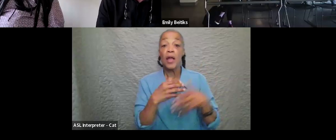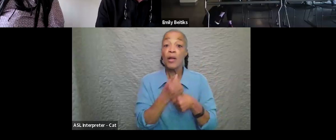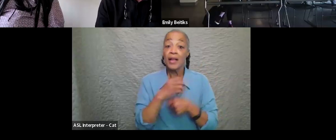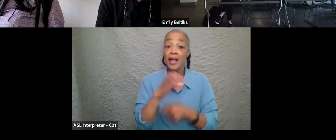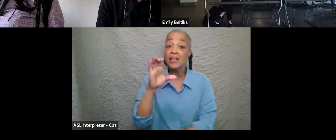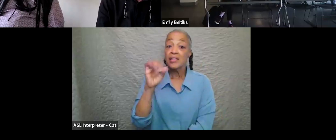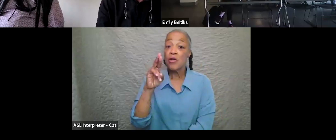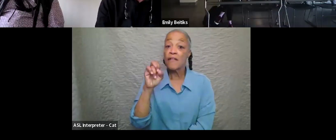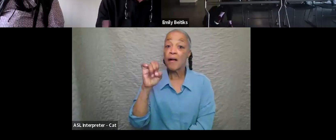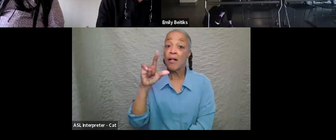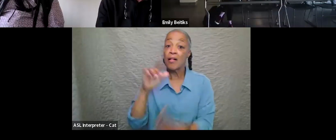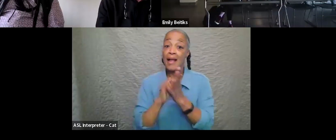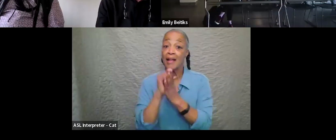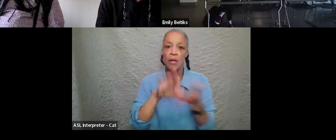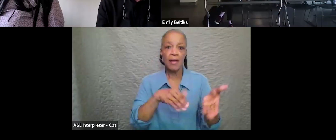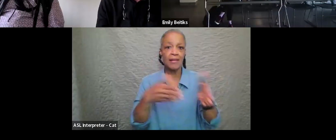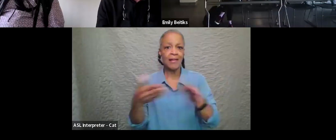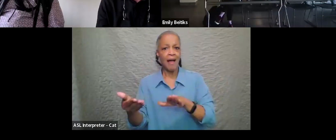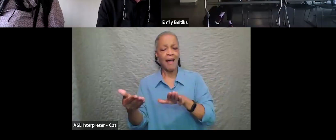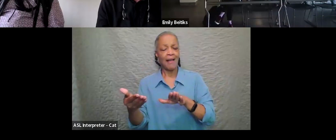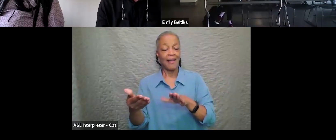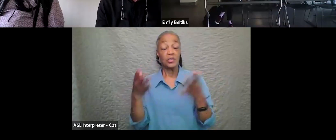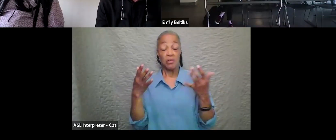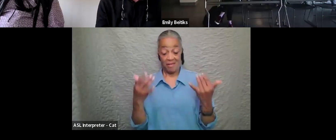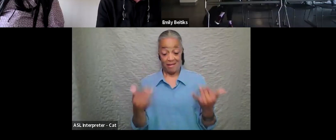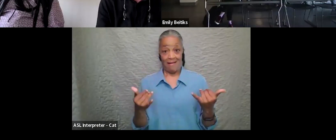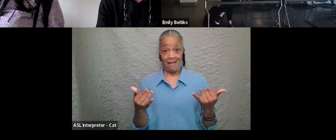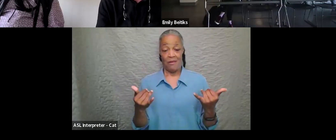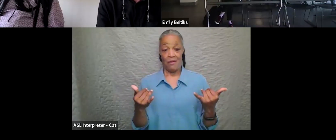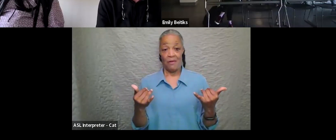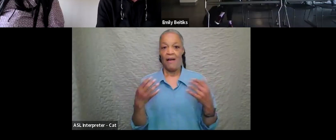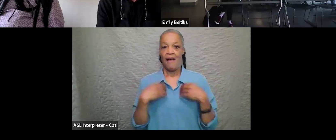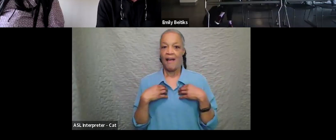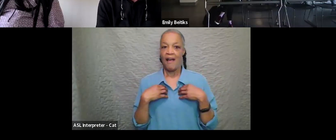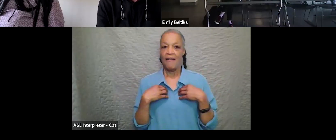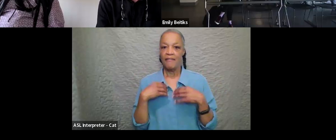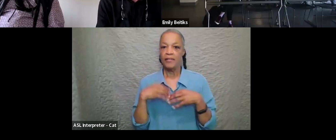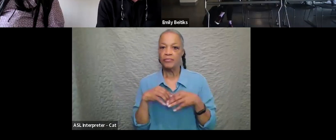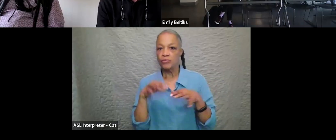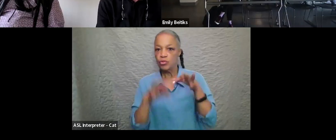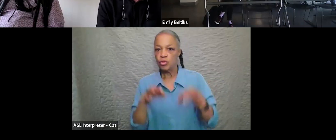Again, there is a judicial inquiry. The women were compensated. There was an apology.